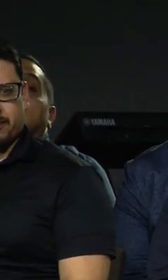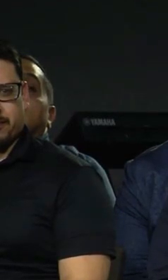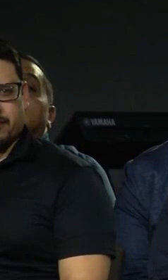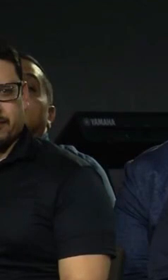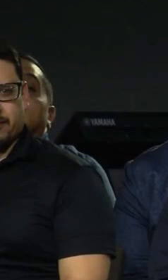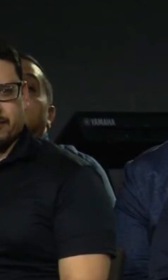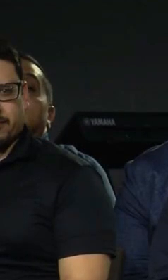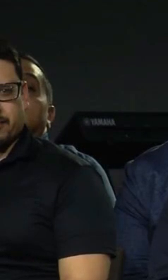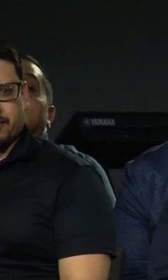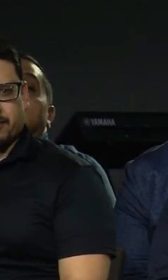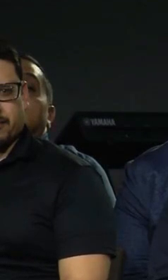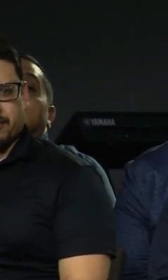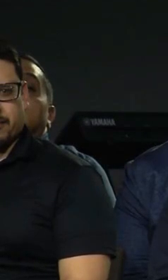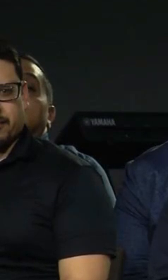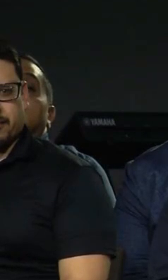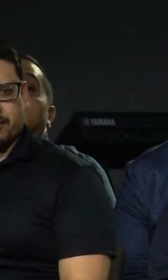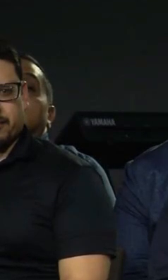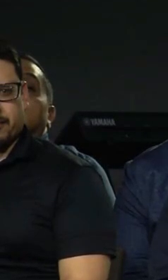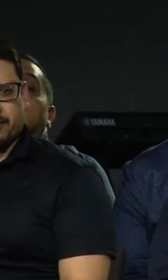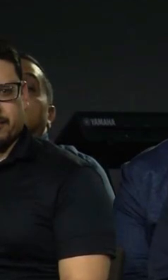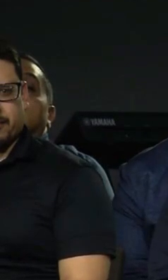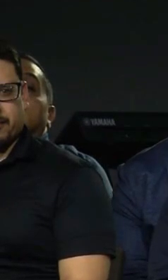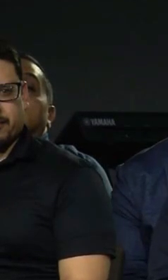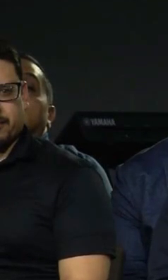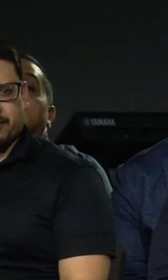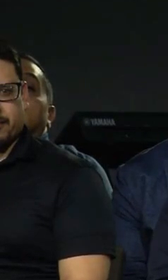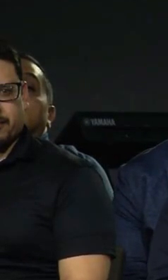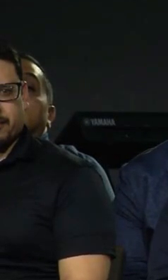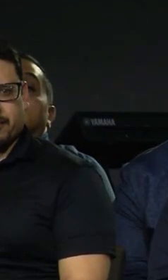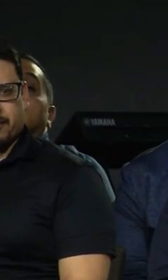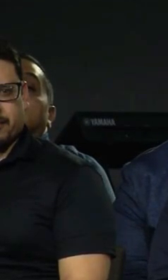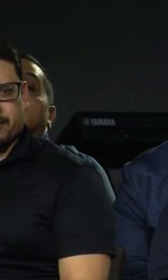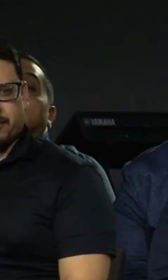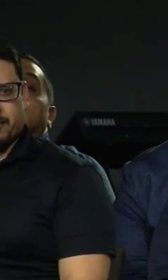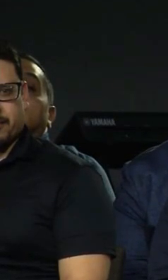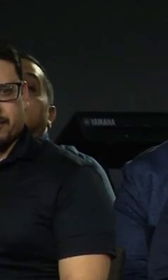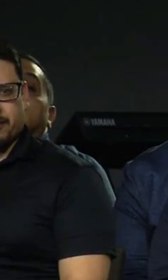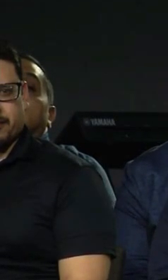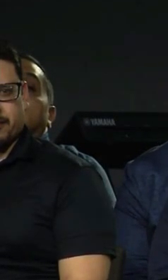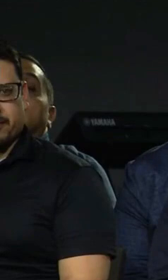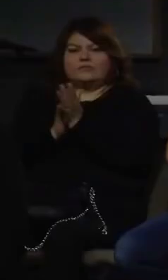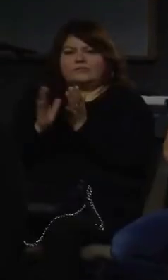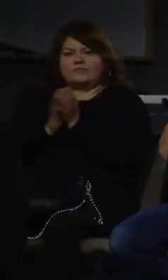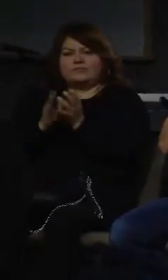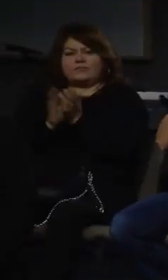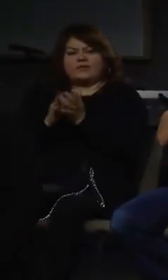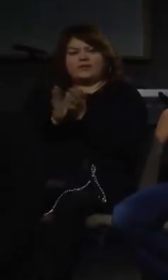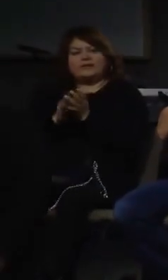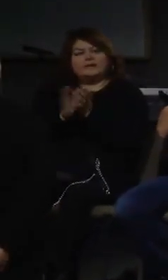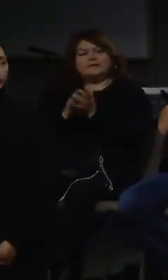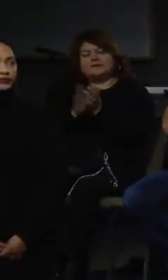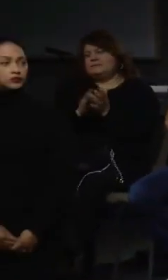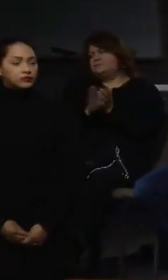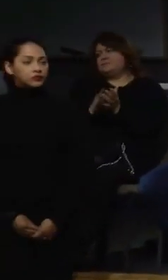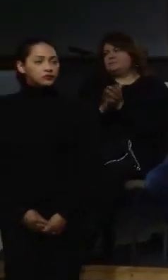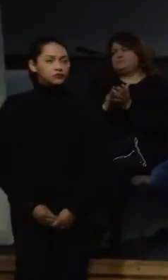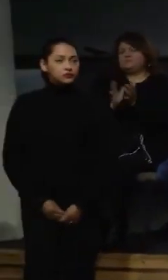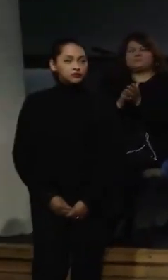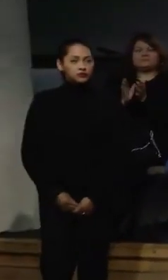DURING THE GREAT MIGRATION TO HELPING THOUSANDS OF ASYLUM SEEKERS. TODAY IT'S BEEN THE FAITH COMMUNITY